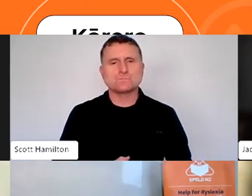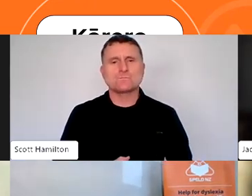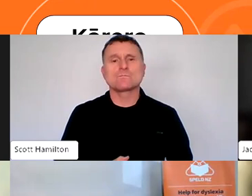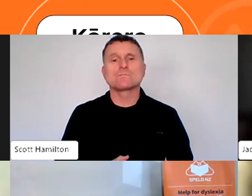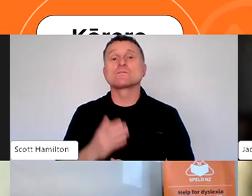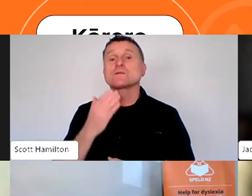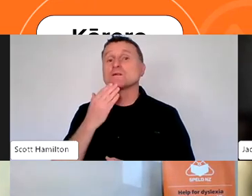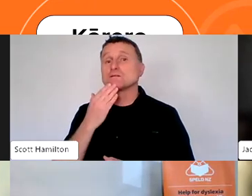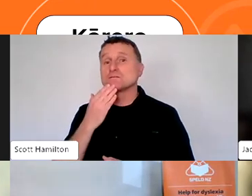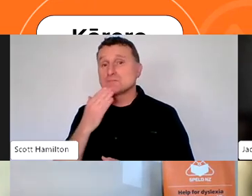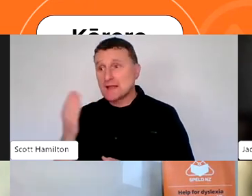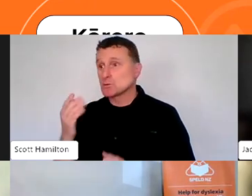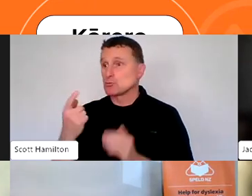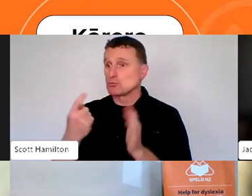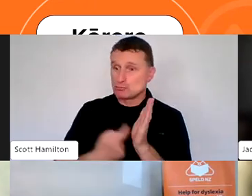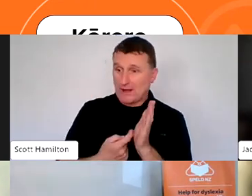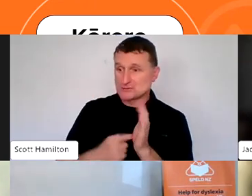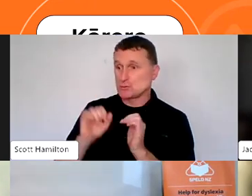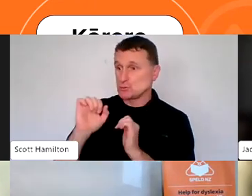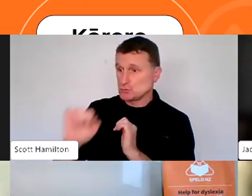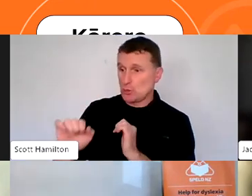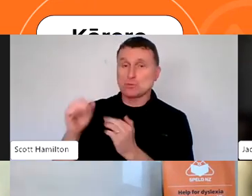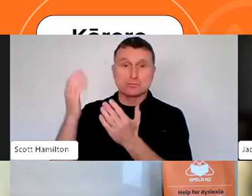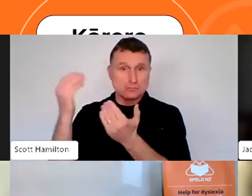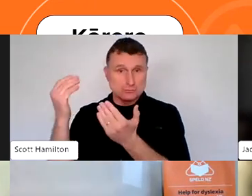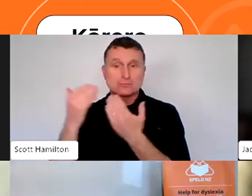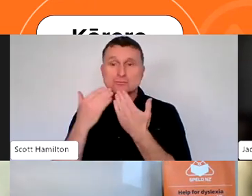for sharing your insights. I just wanted to quickly thank you all